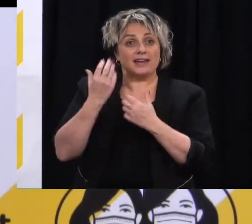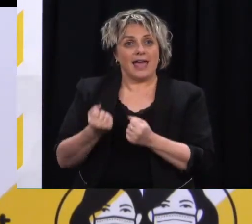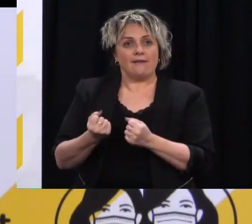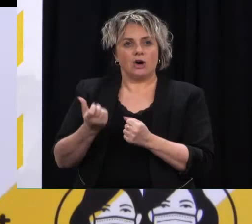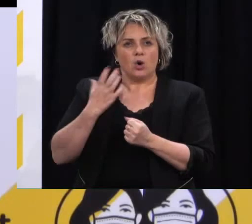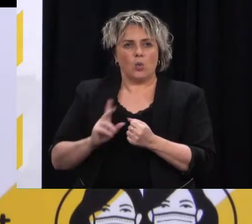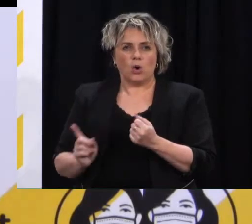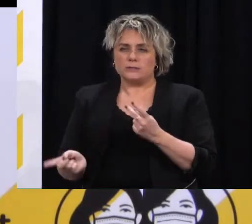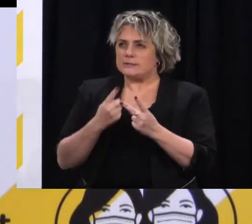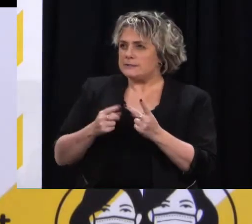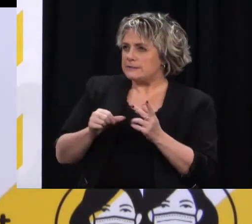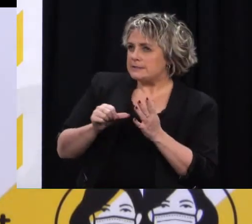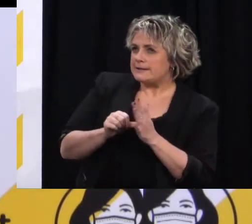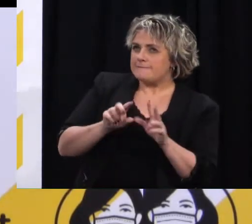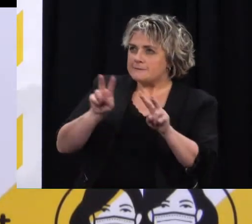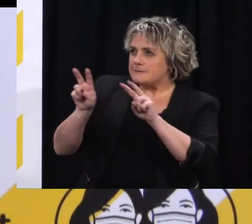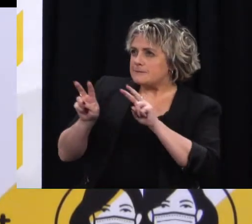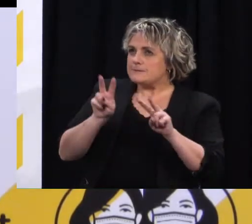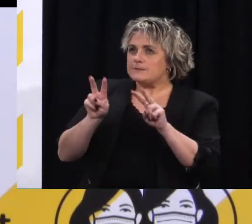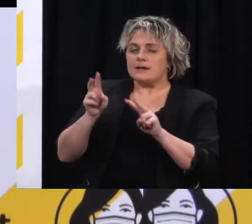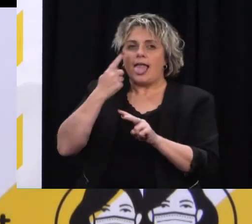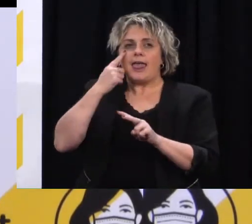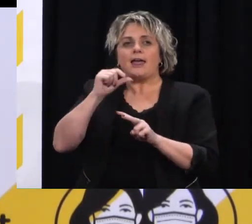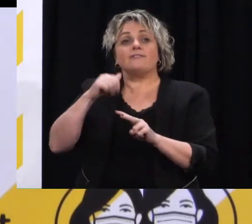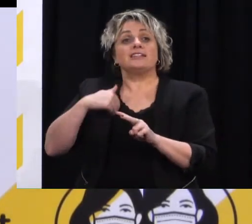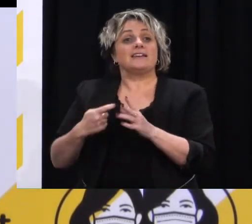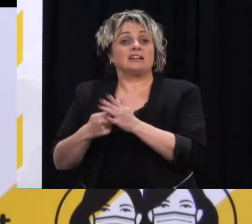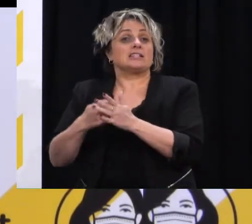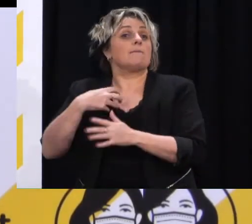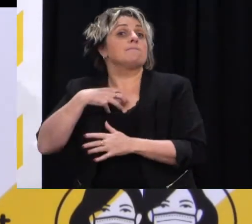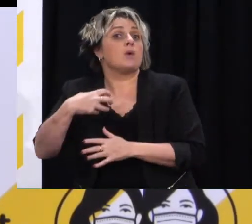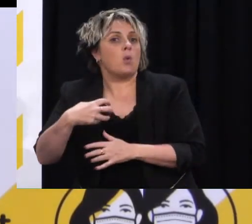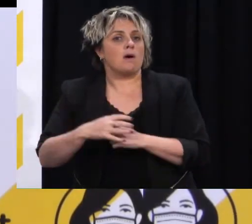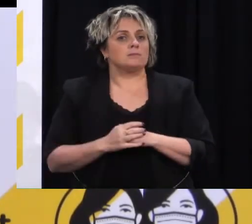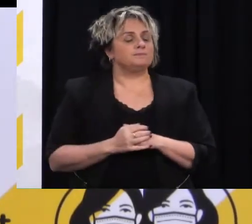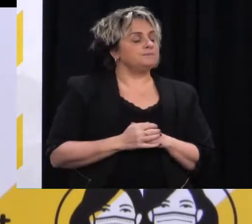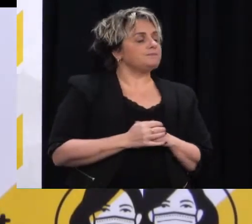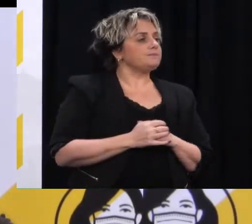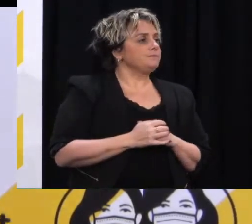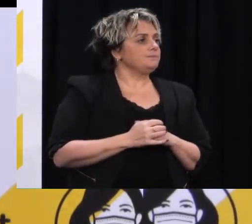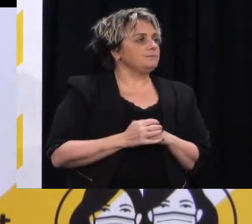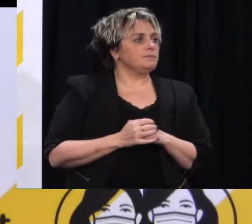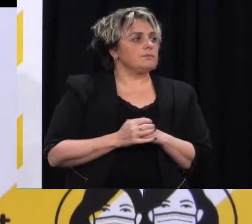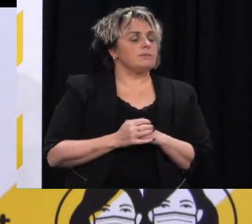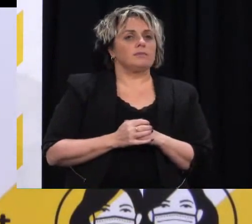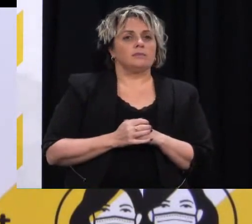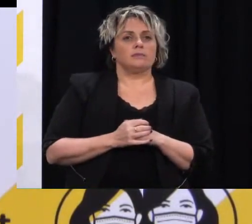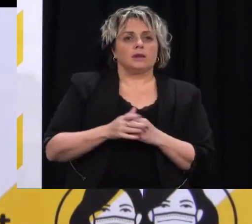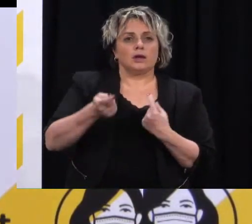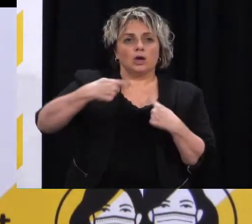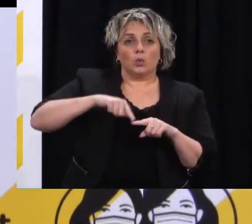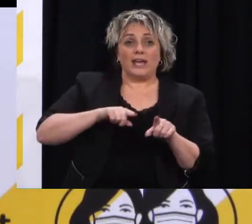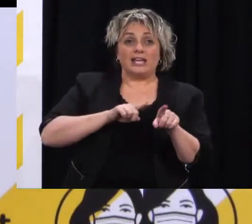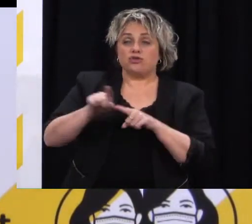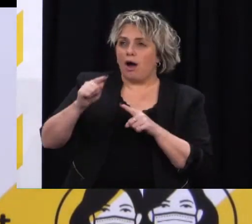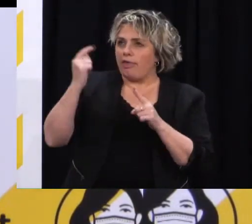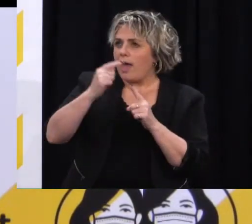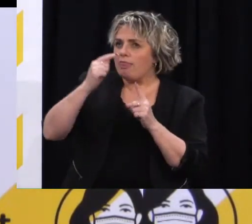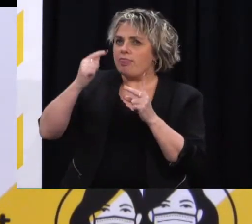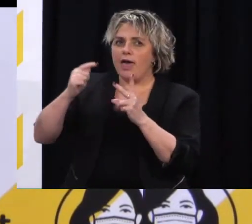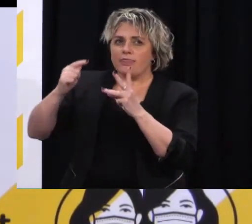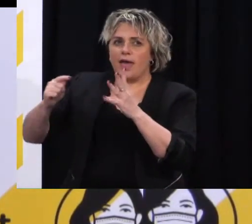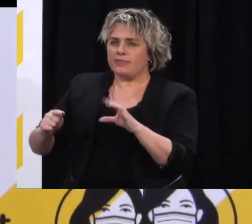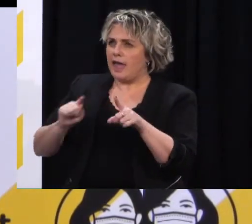wanting to go through and look